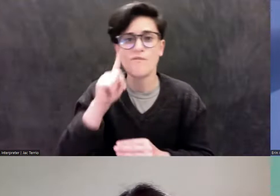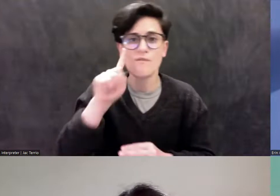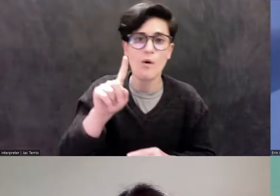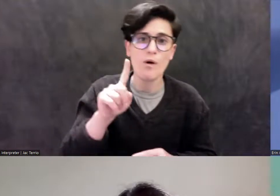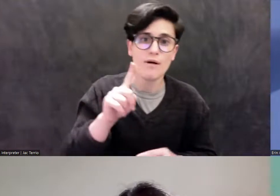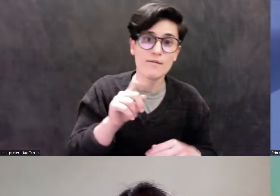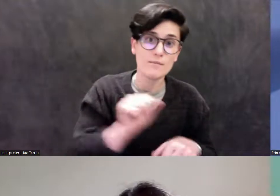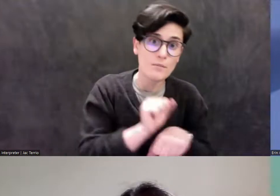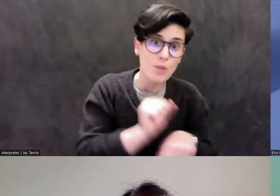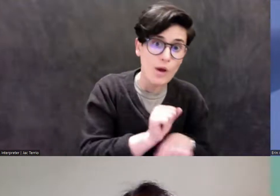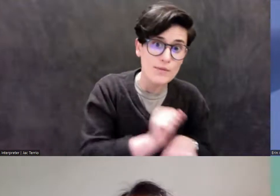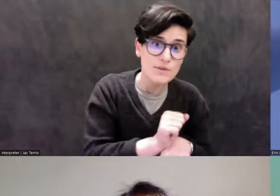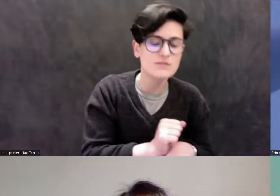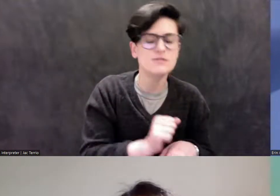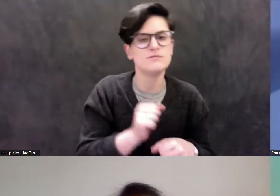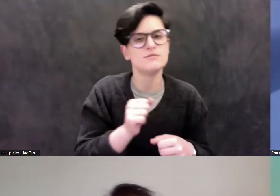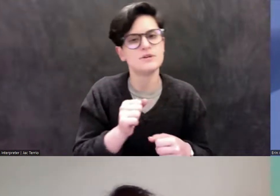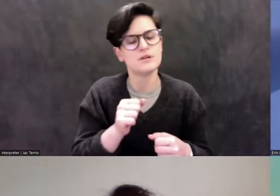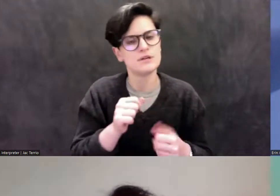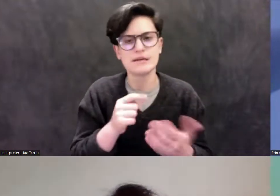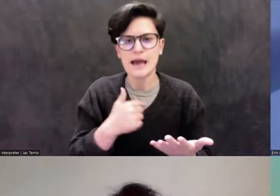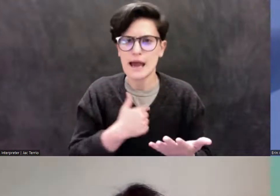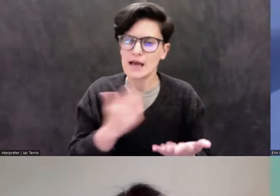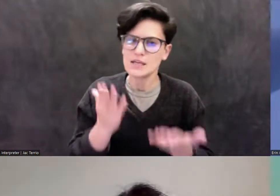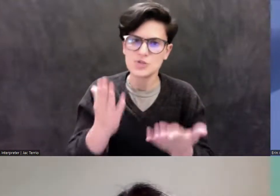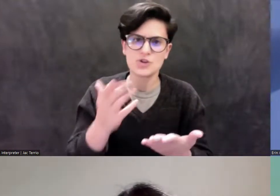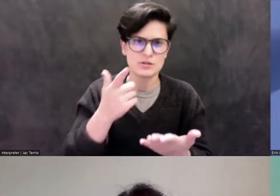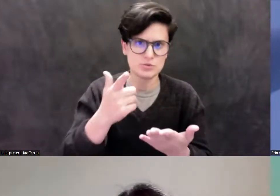just ask and be very specific about what it is that you need.